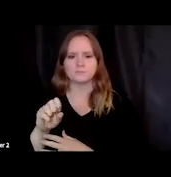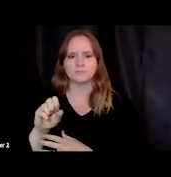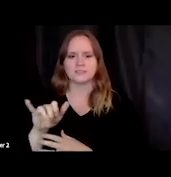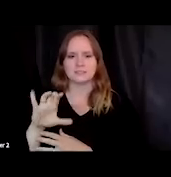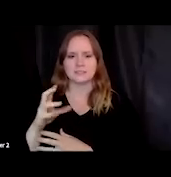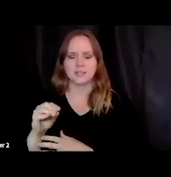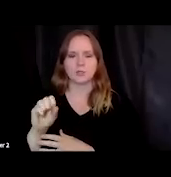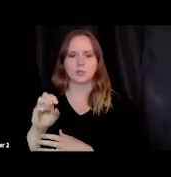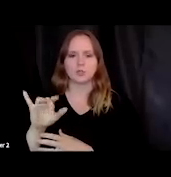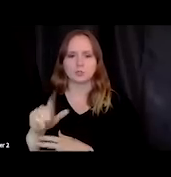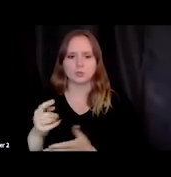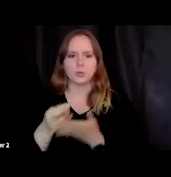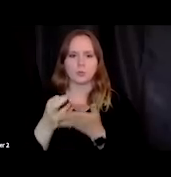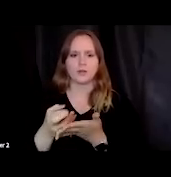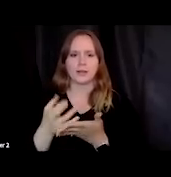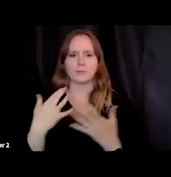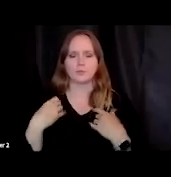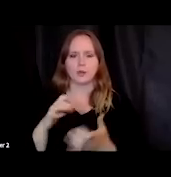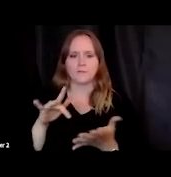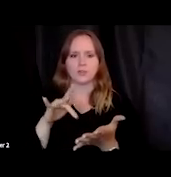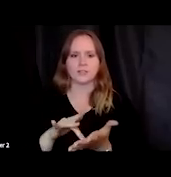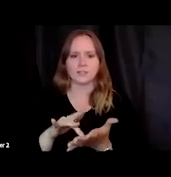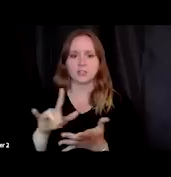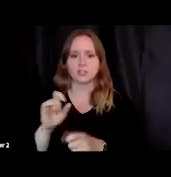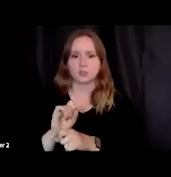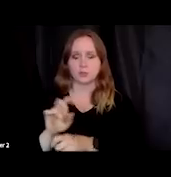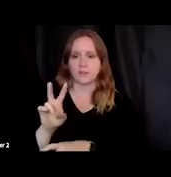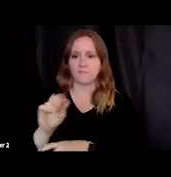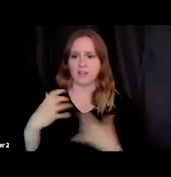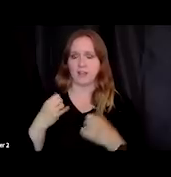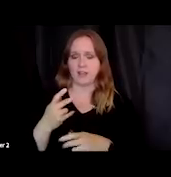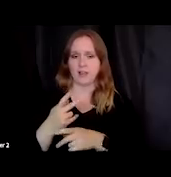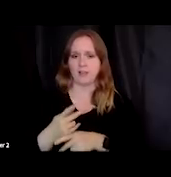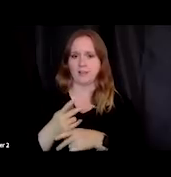for the VA healthcare system for 12 years and she's been involved in providing direct clinical